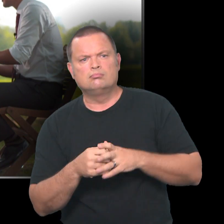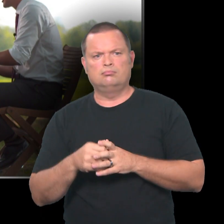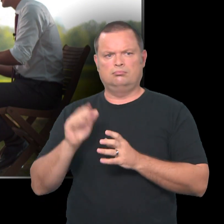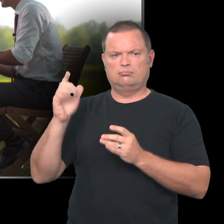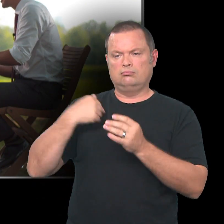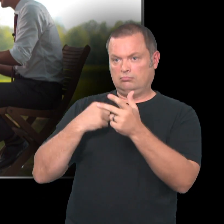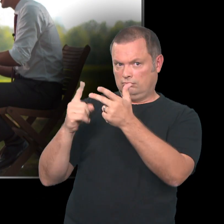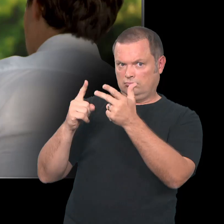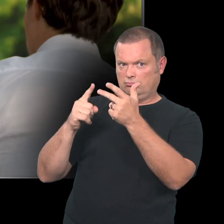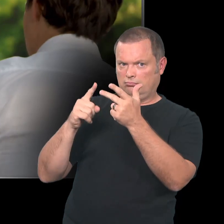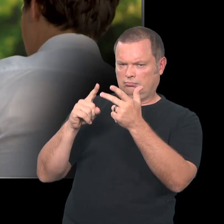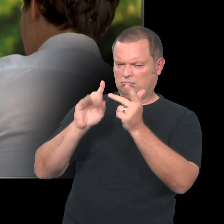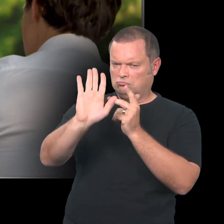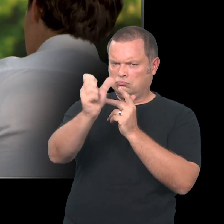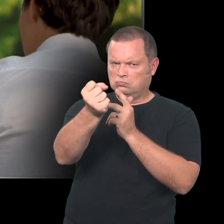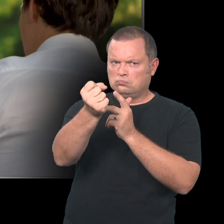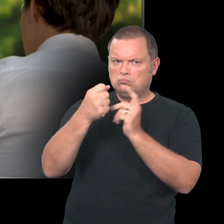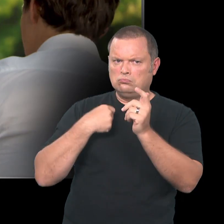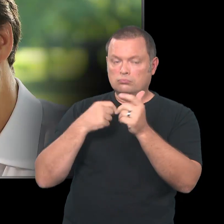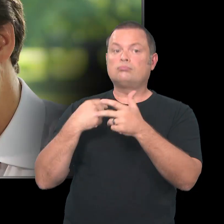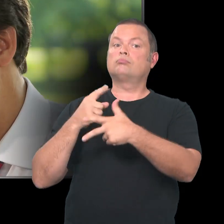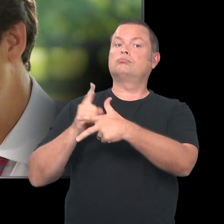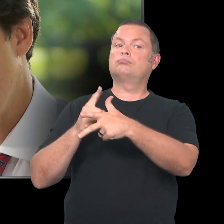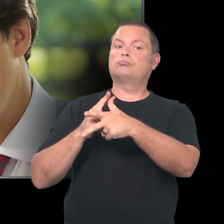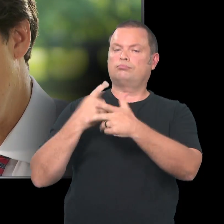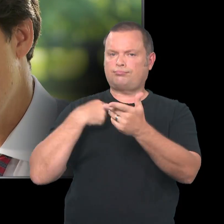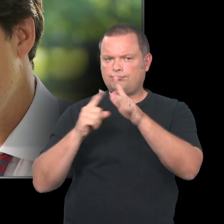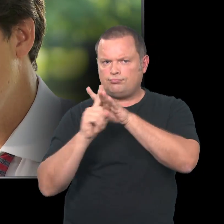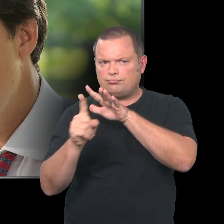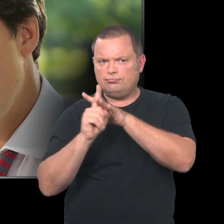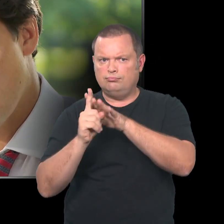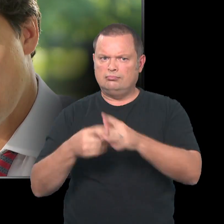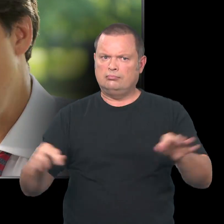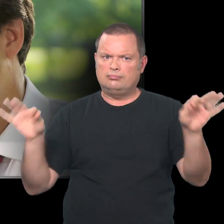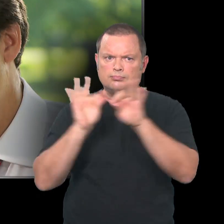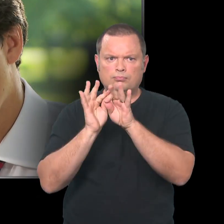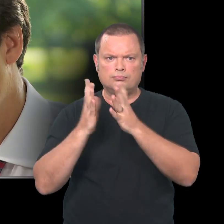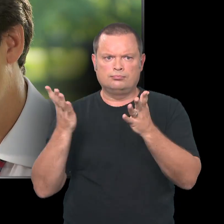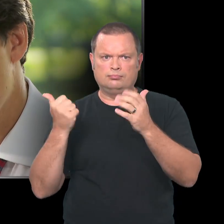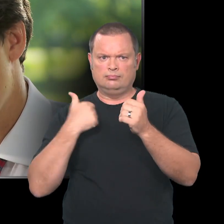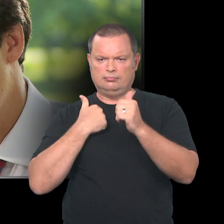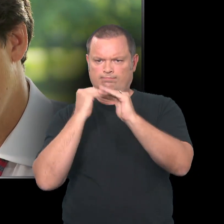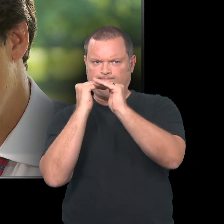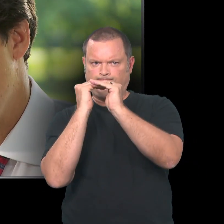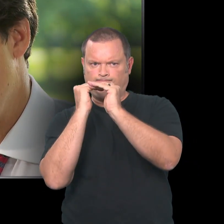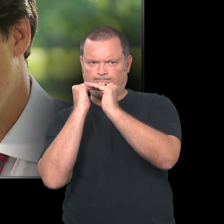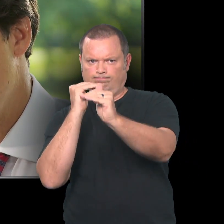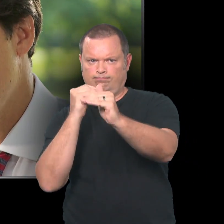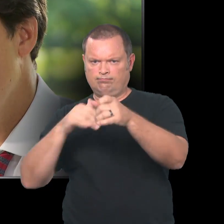How do you degrade ISIS without-- That's the third part of our thinking. Okay. First are the refugees, because you recognize